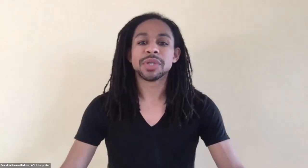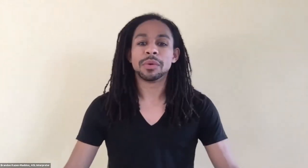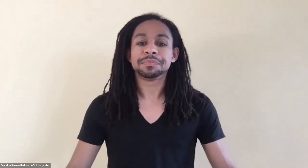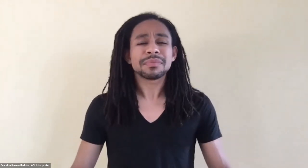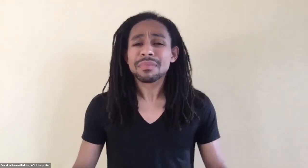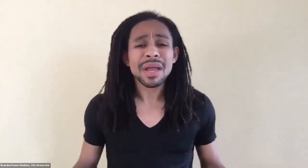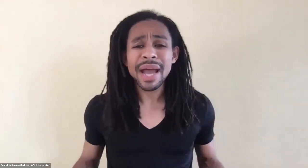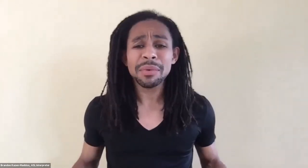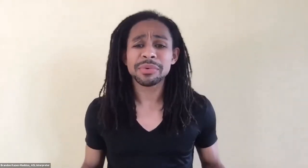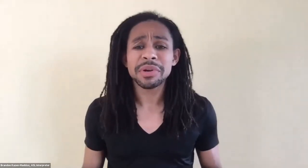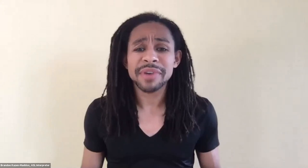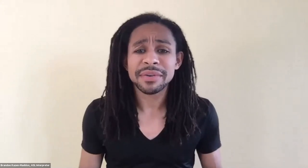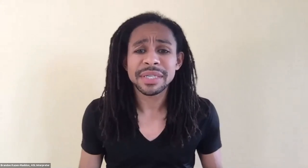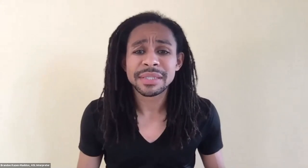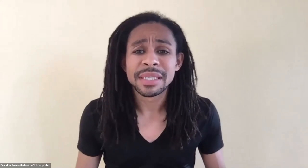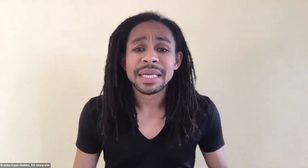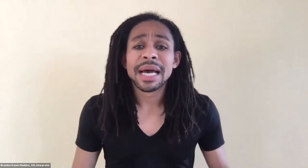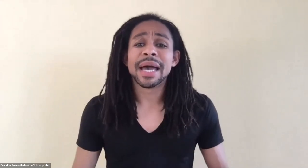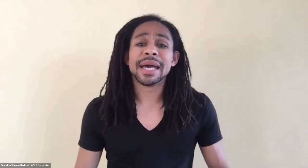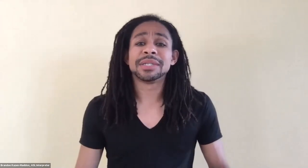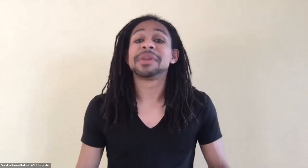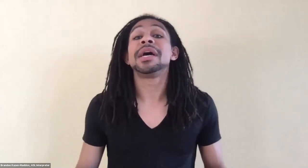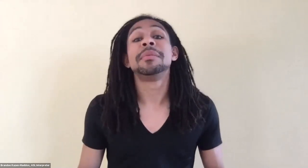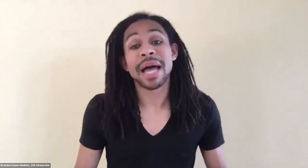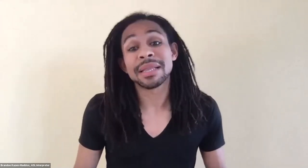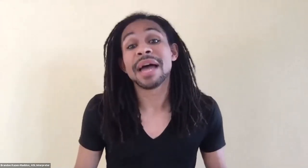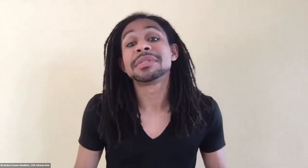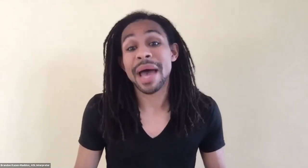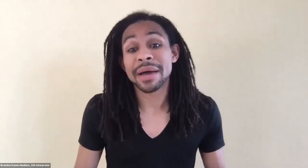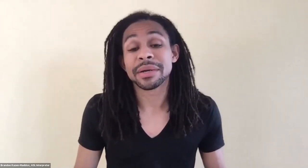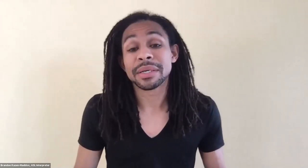So now with coronavirus and with Black Lives Matter,